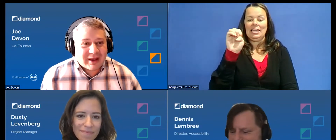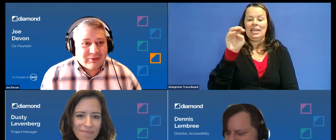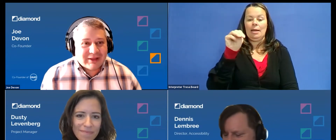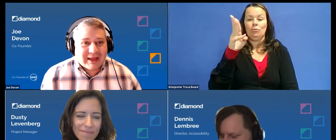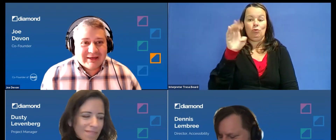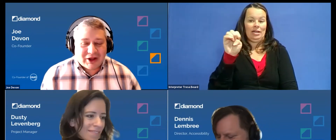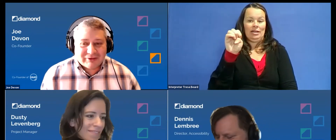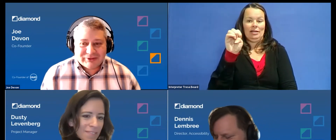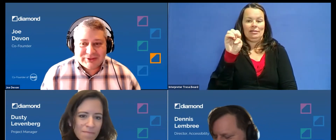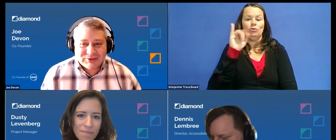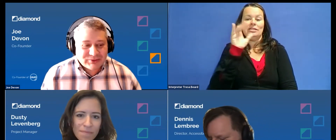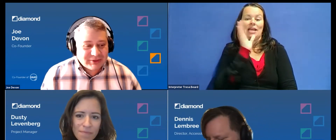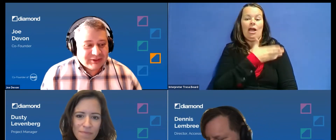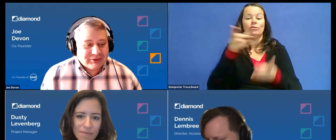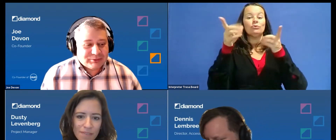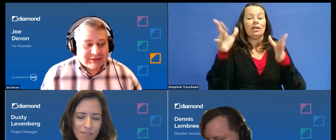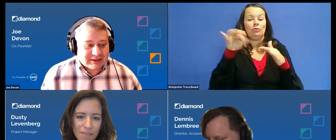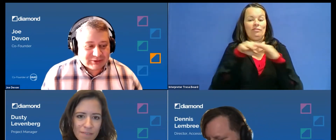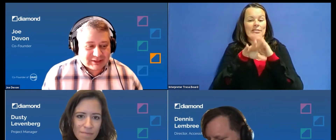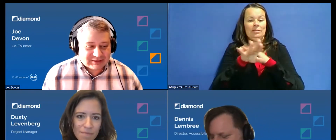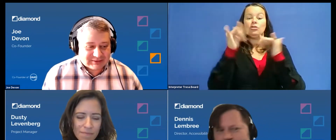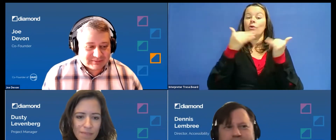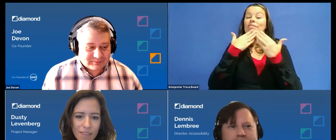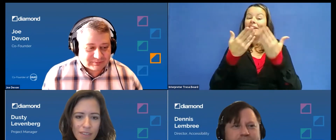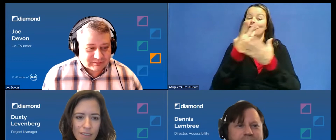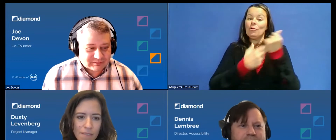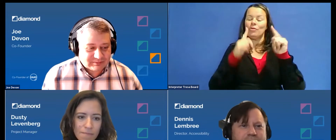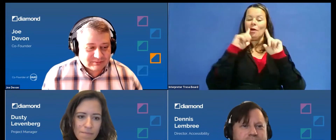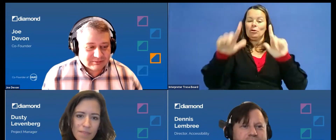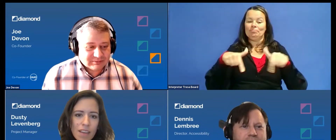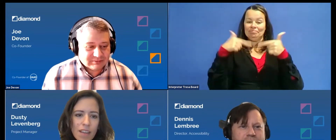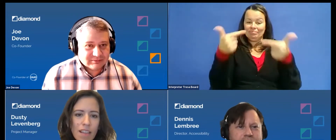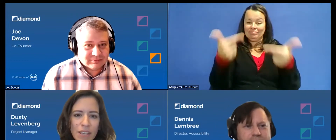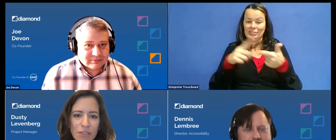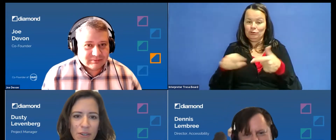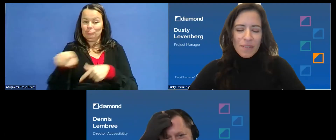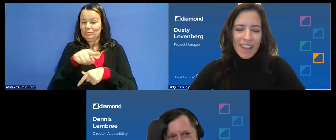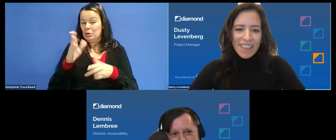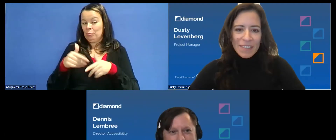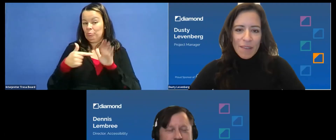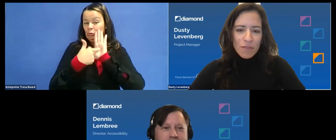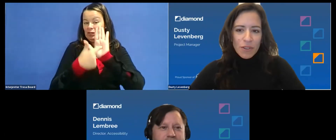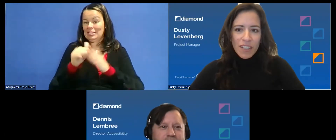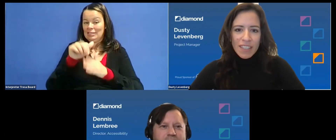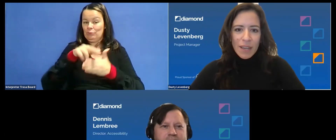I will hand it off to you to present the results. Dusty Levenberg: Thank you, Joe. And thanks everyone for joining today.